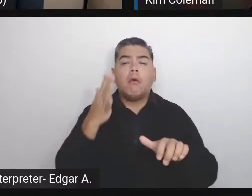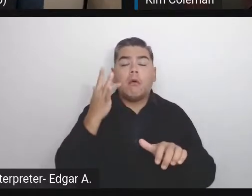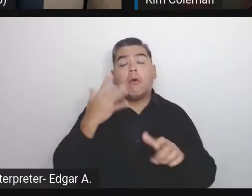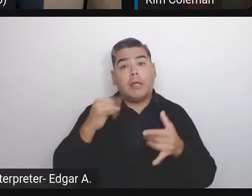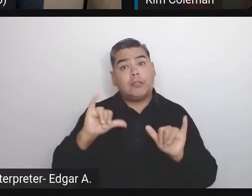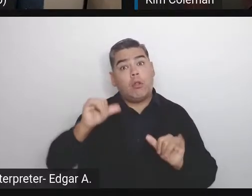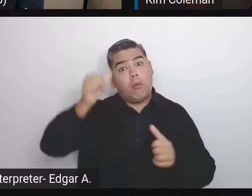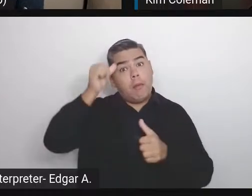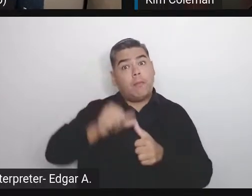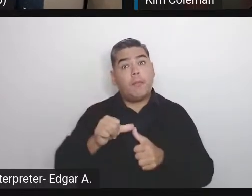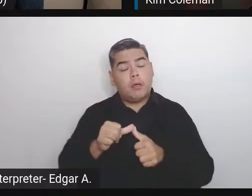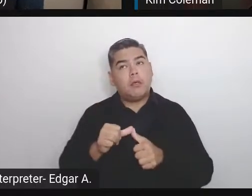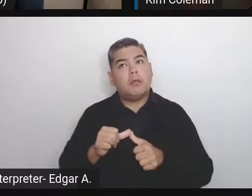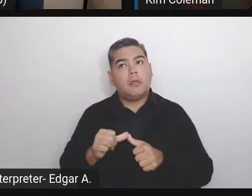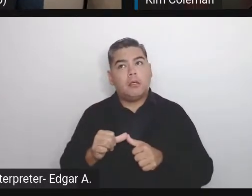and organize show